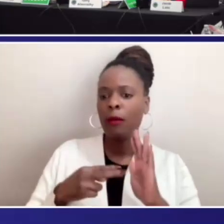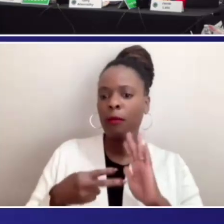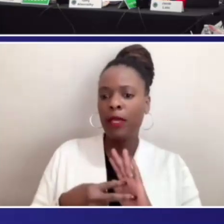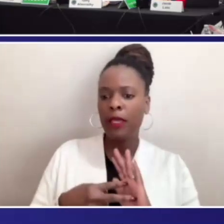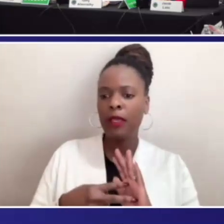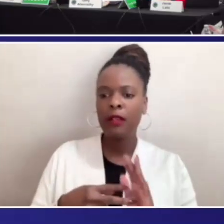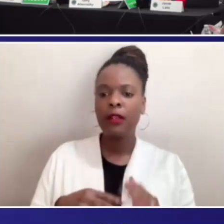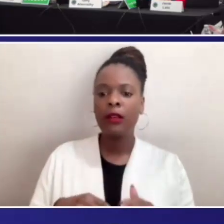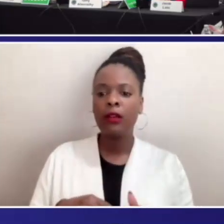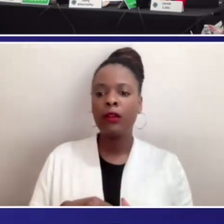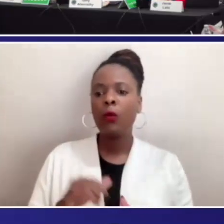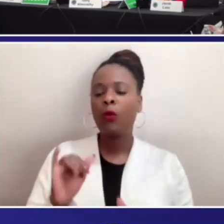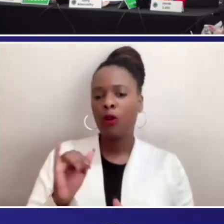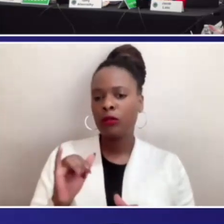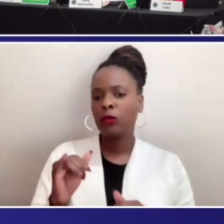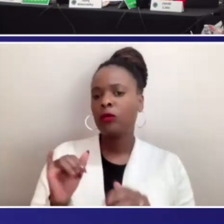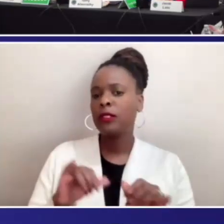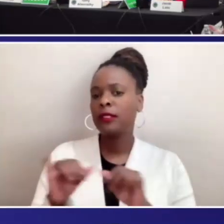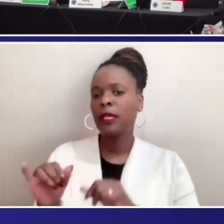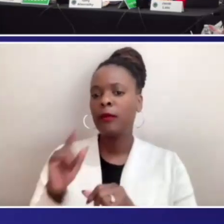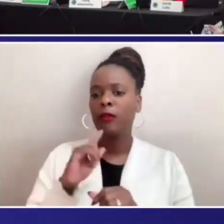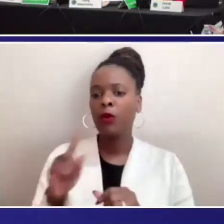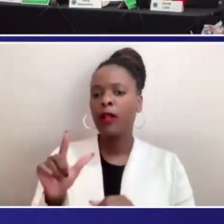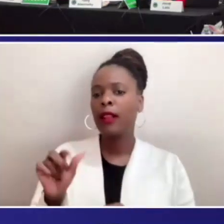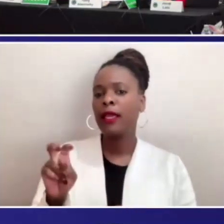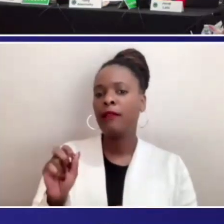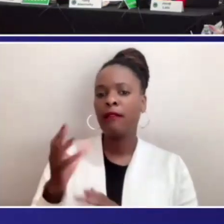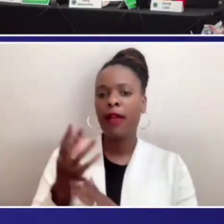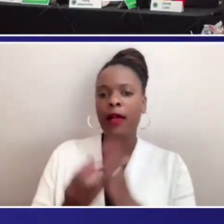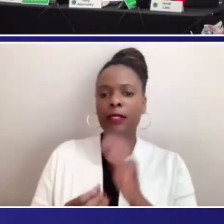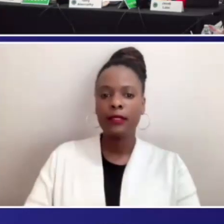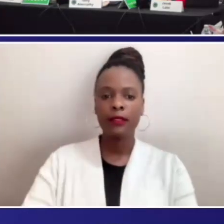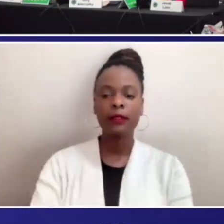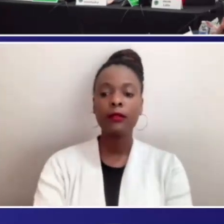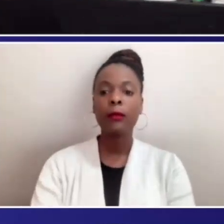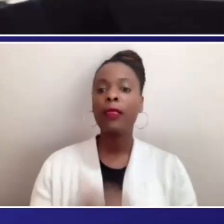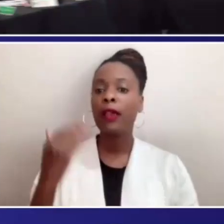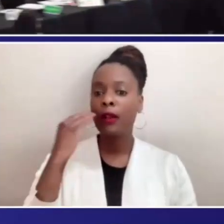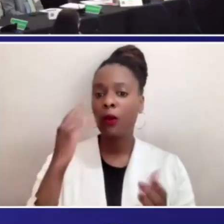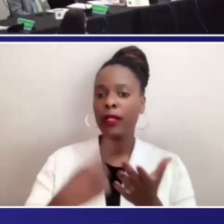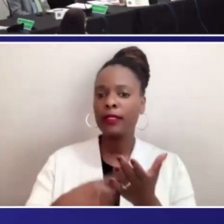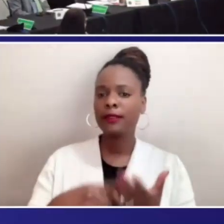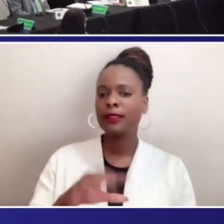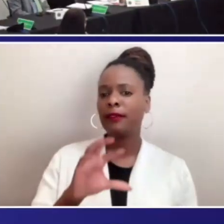So the second thing, I was just seeking -- I know we had this discussion about the 50% versus 75%.